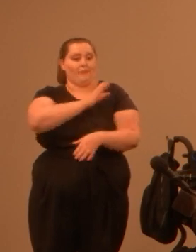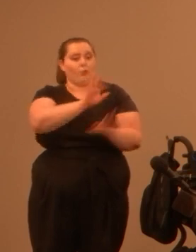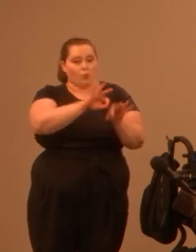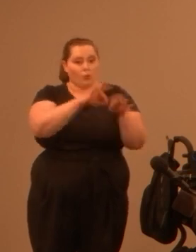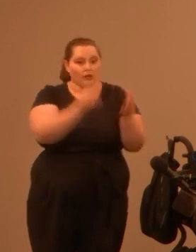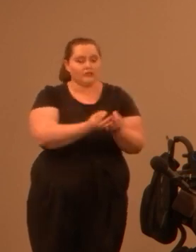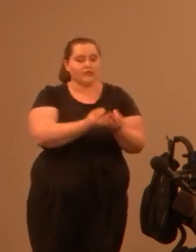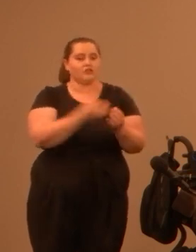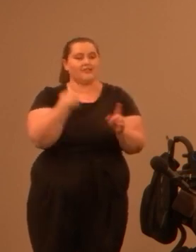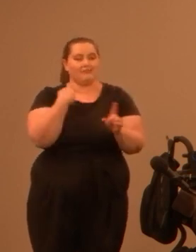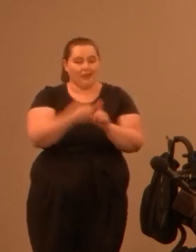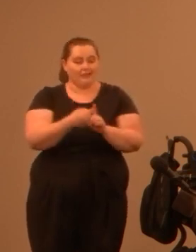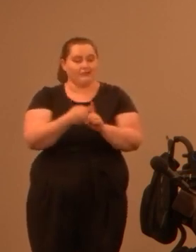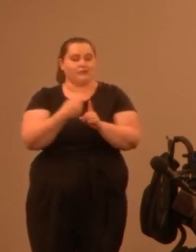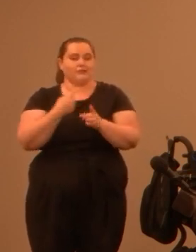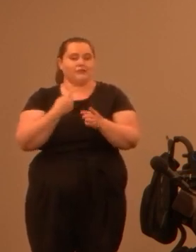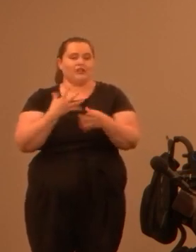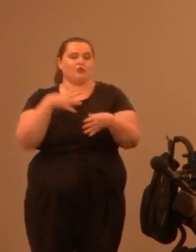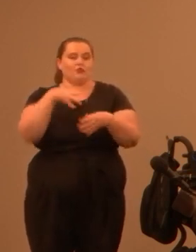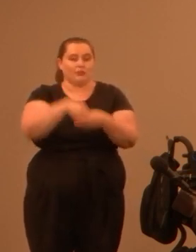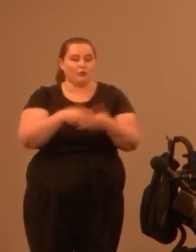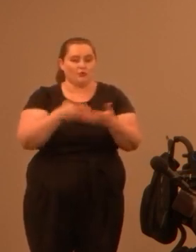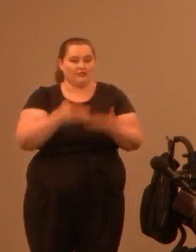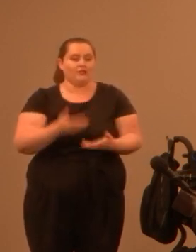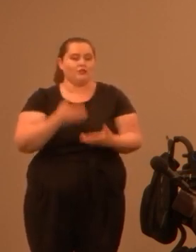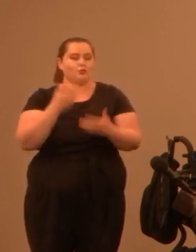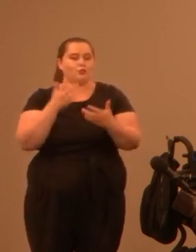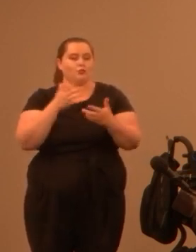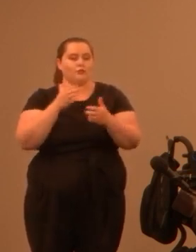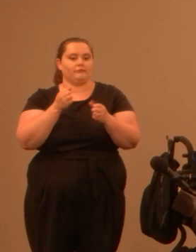has also contributed significantly to creating greater awareness through